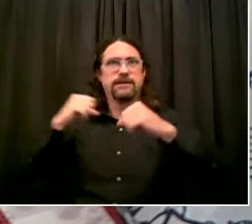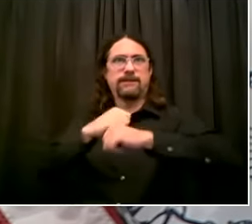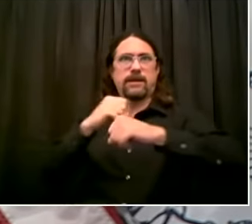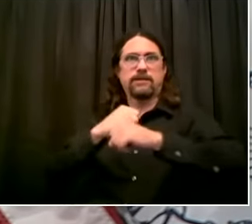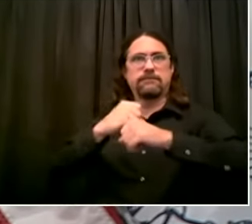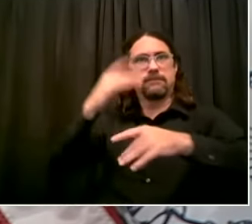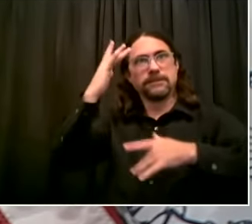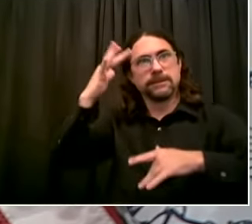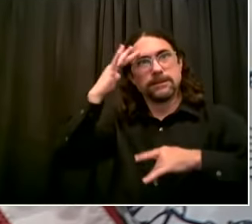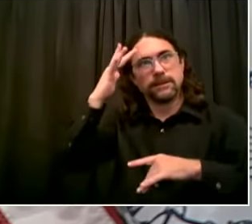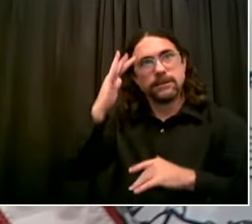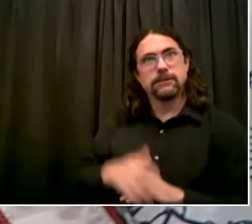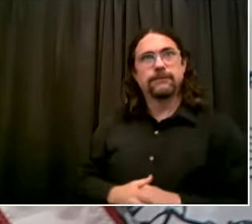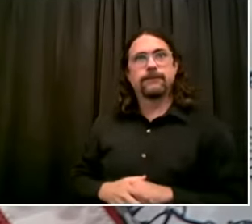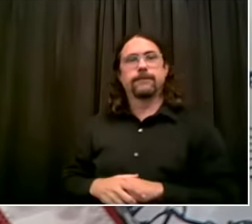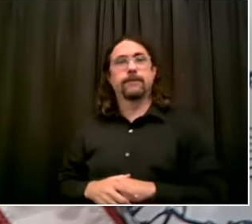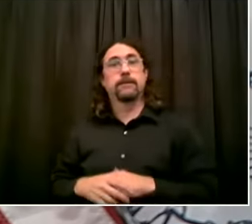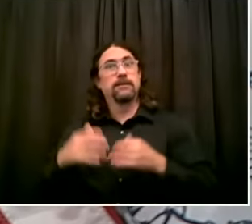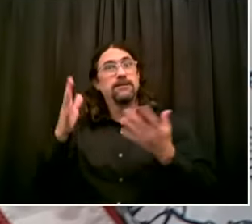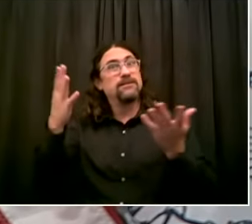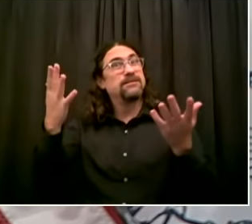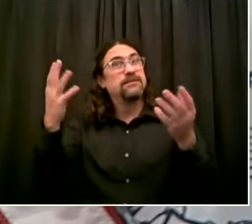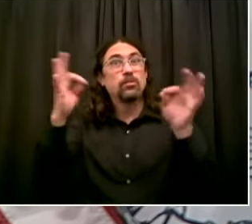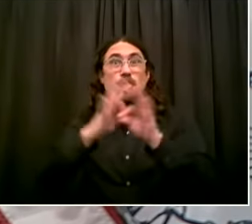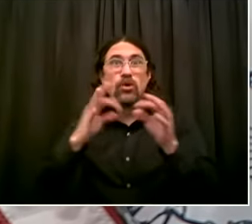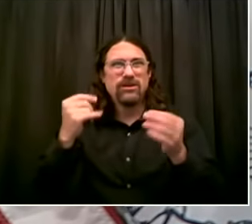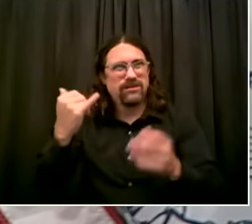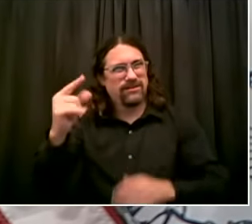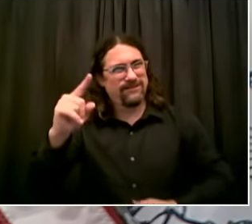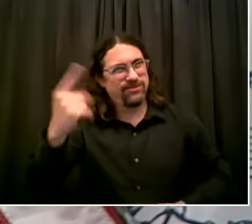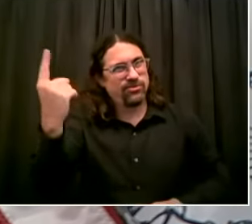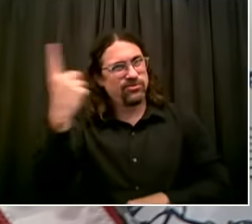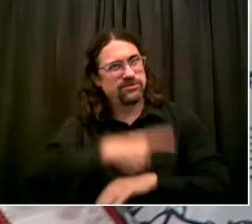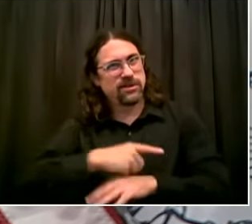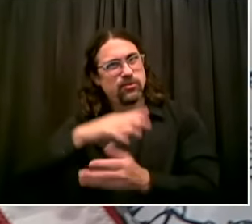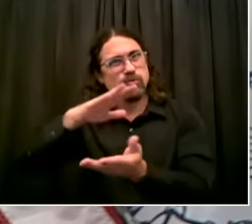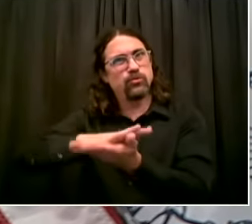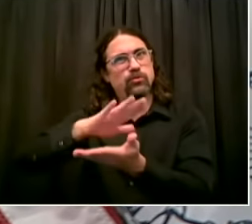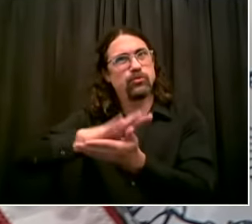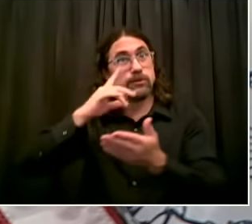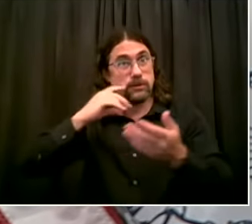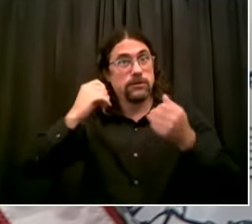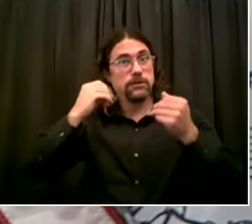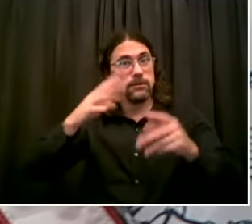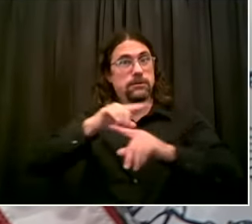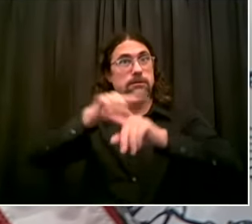APART. THANK YOU DOCTOR FOR YOUR LEADERSHIP. I KNOW YOU HAVE BEEN ENGAGING THE COMMUNITY